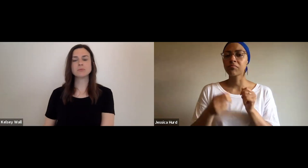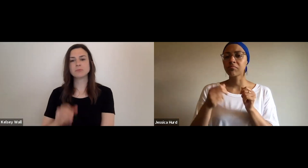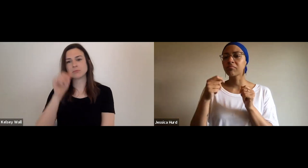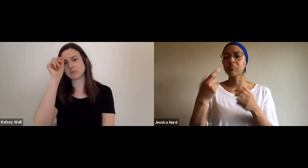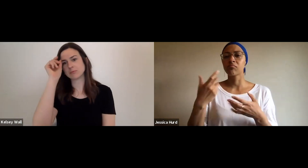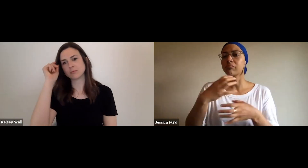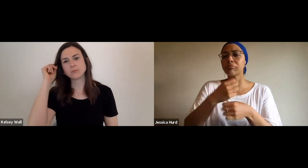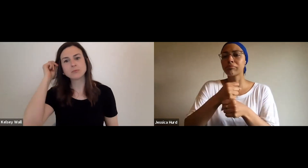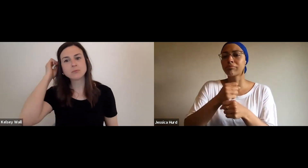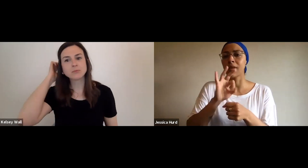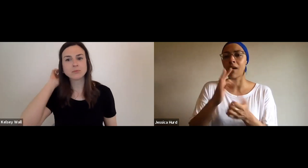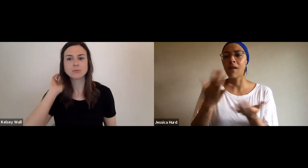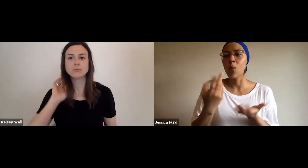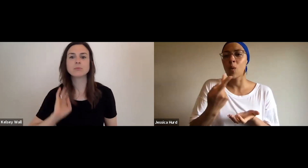that we hope you got from this presentation.